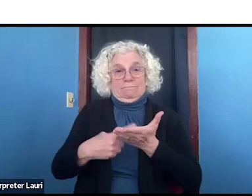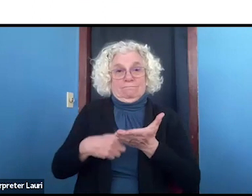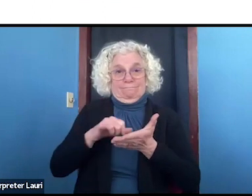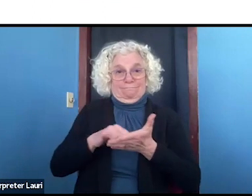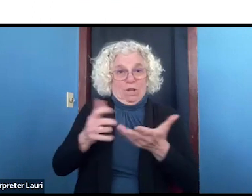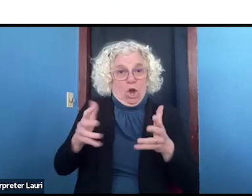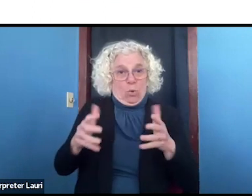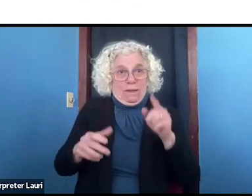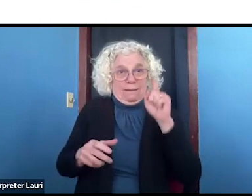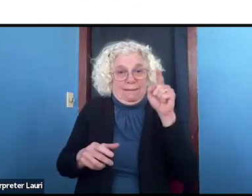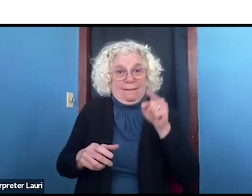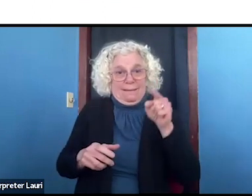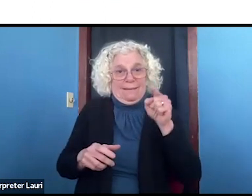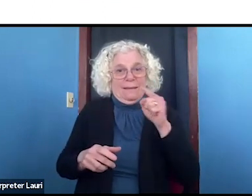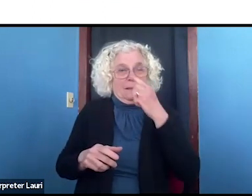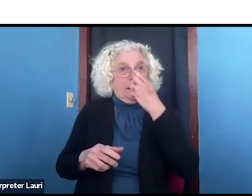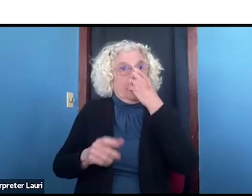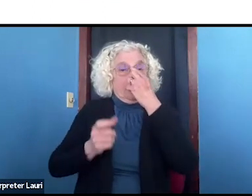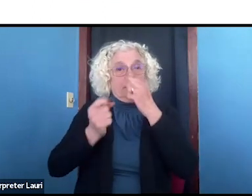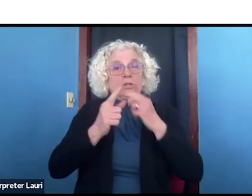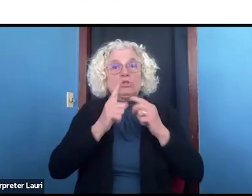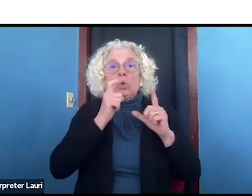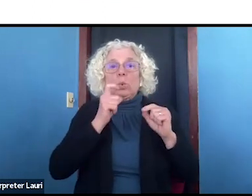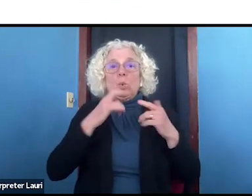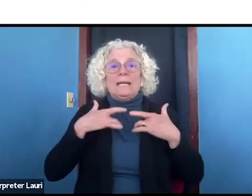to emphasize that groups of people that have been historically marginalized,